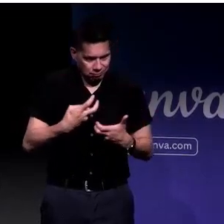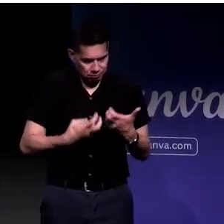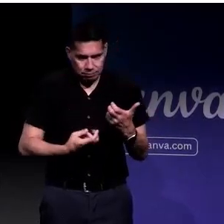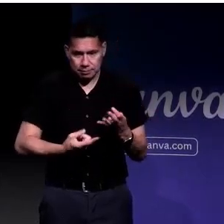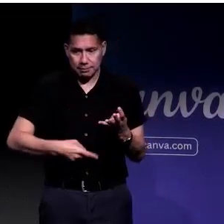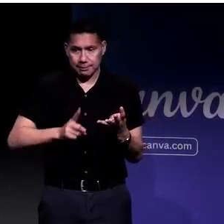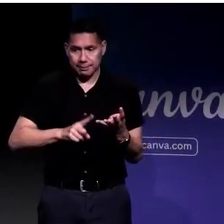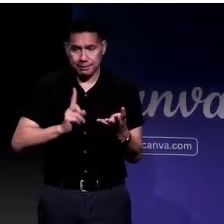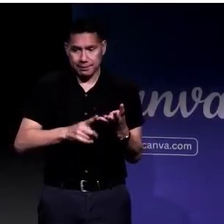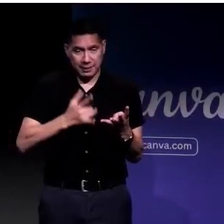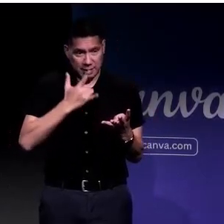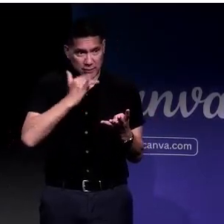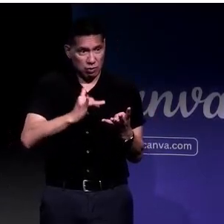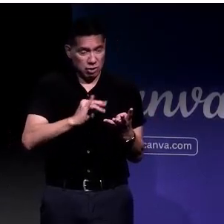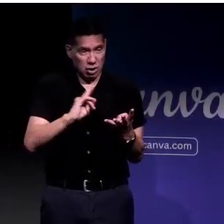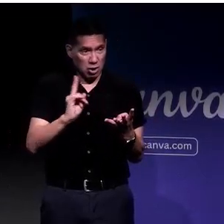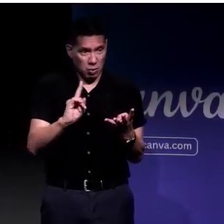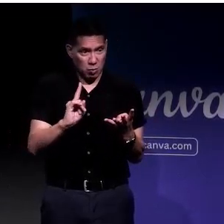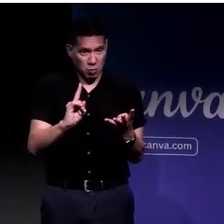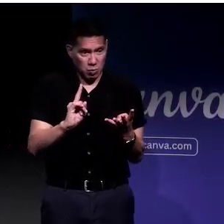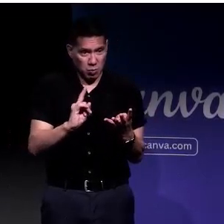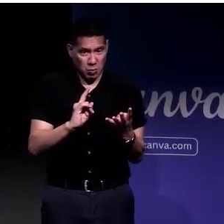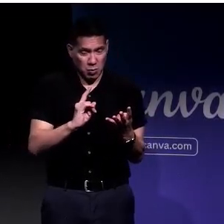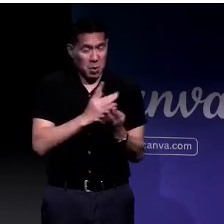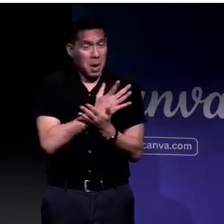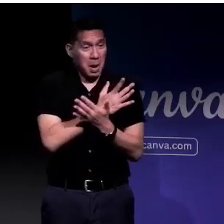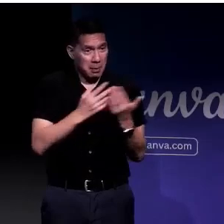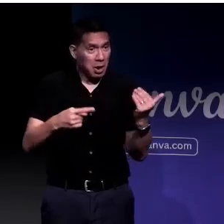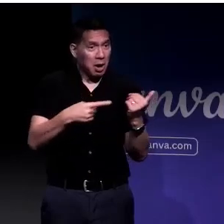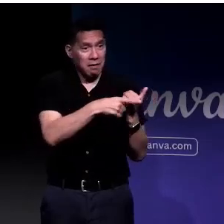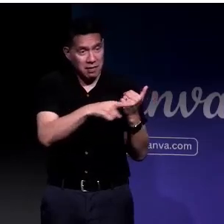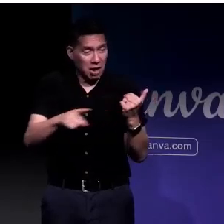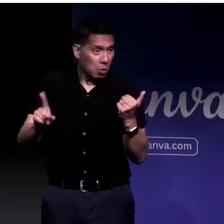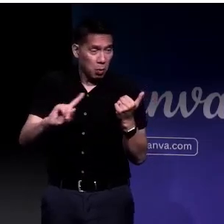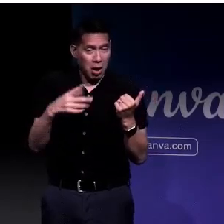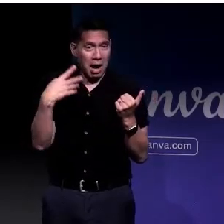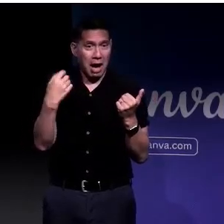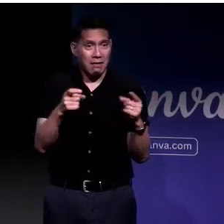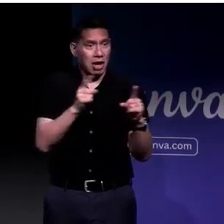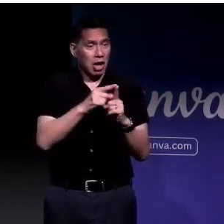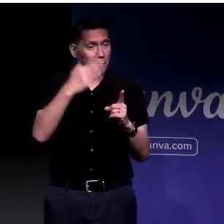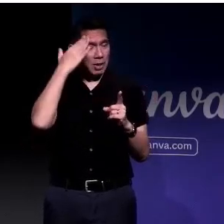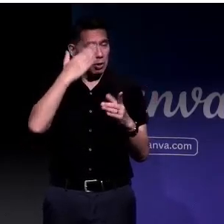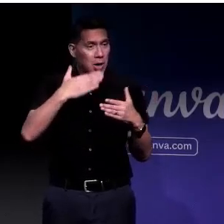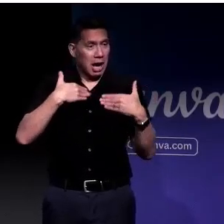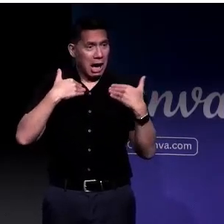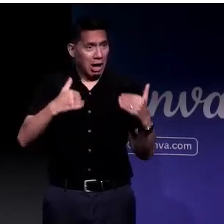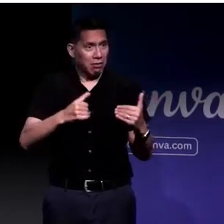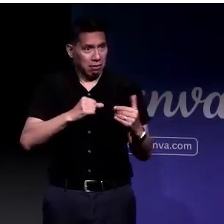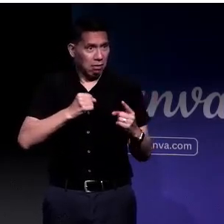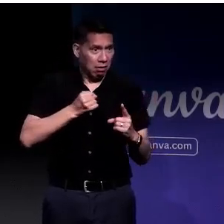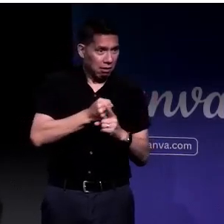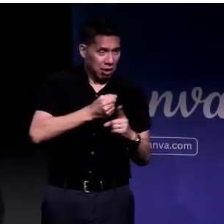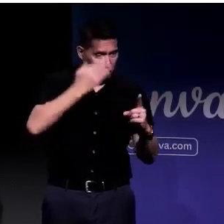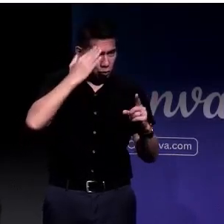Unfortunately, many of them do experience comorbidities, whether that's through mental health comorbidities, neurodiversities,